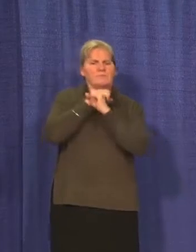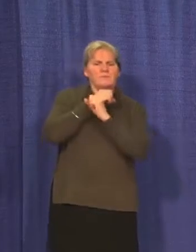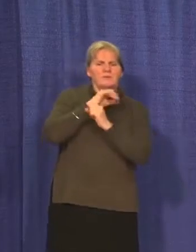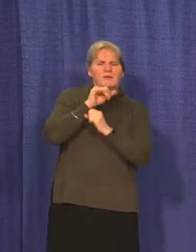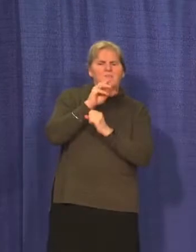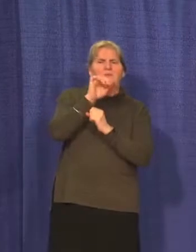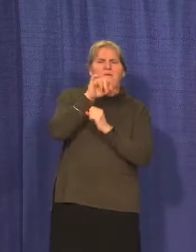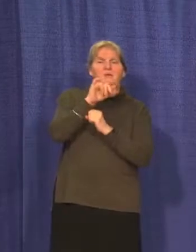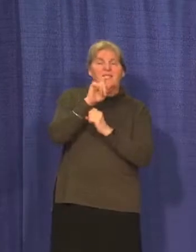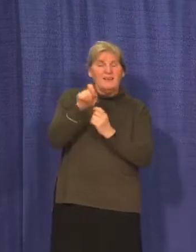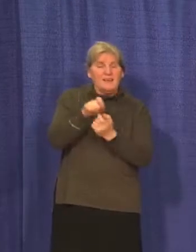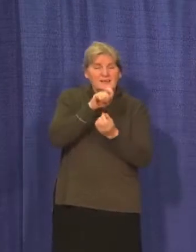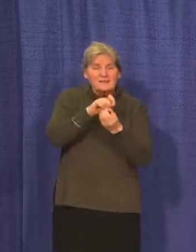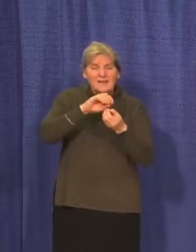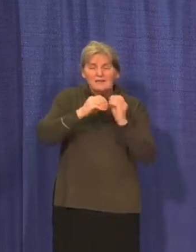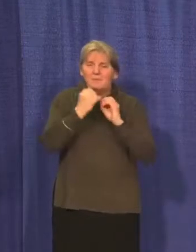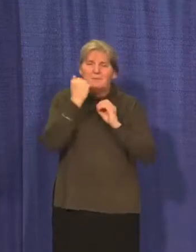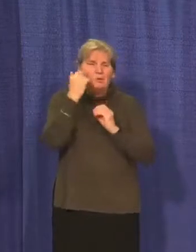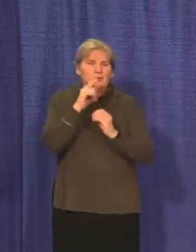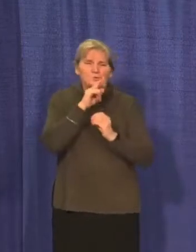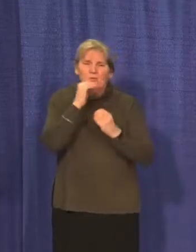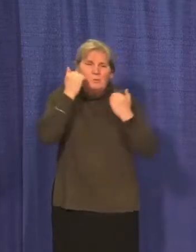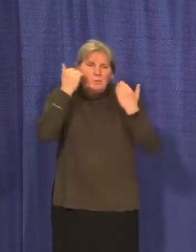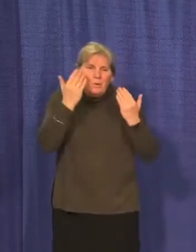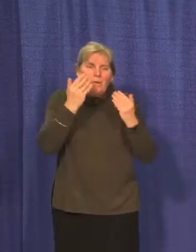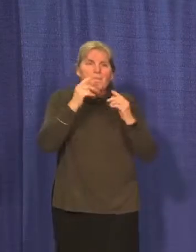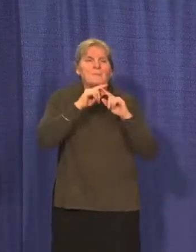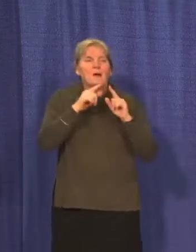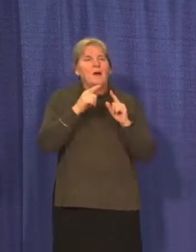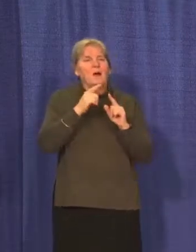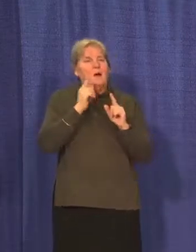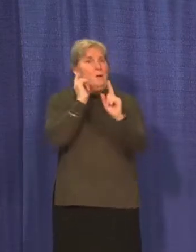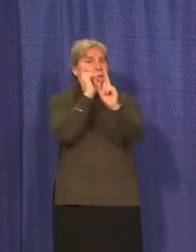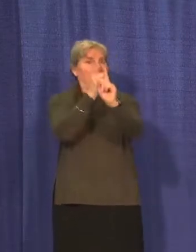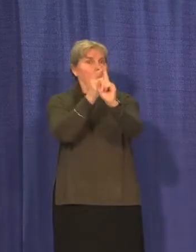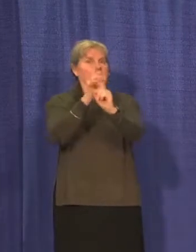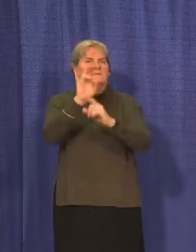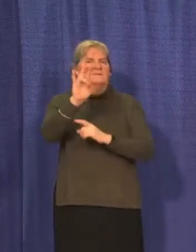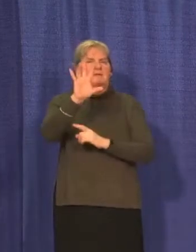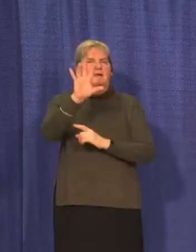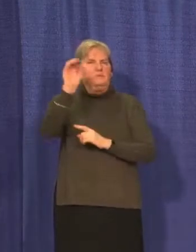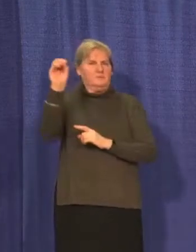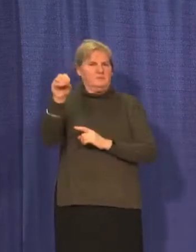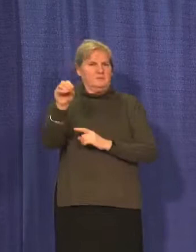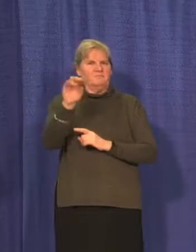what that number actually is yet and it may take us some time, but if we are aiming for kind of